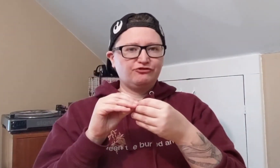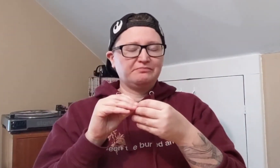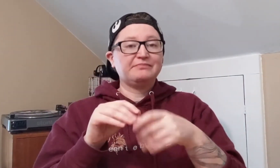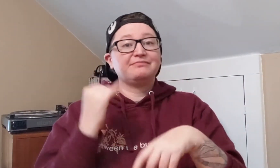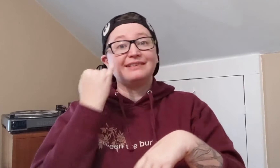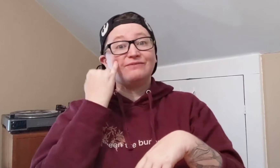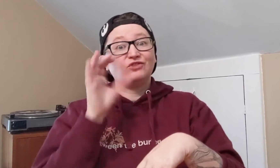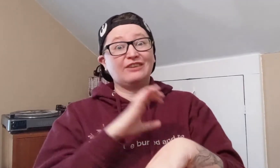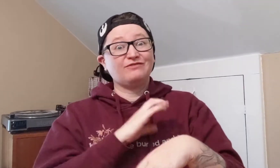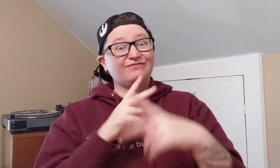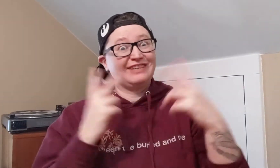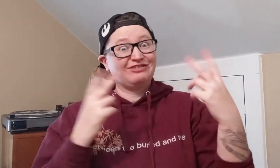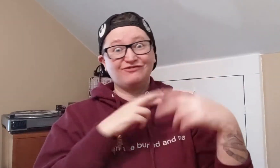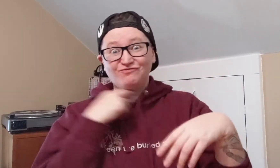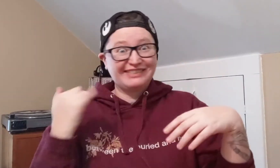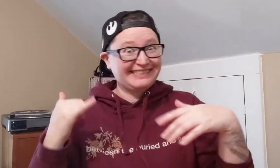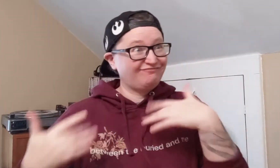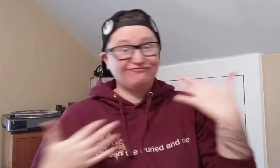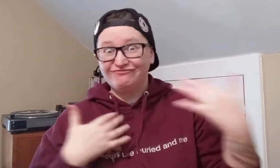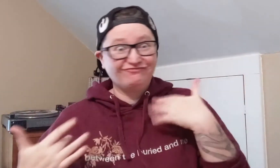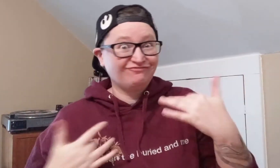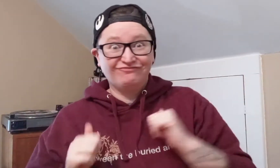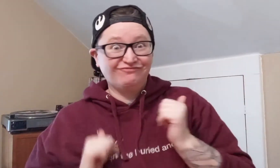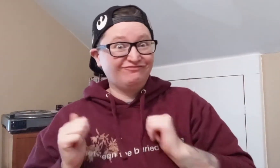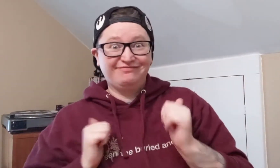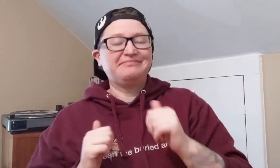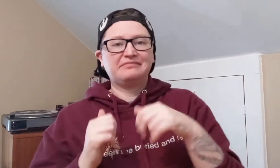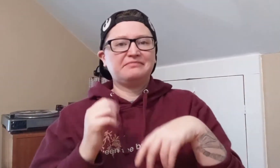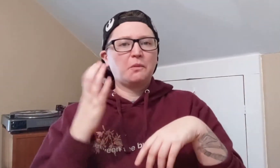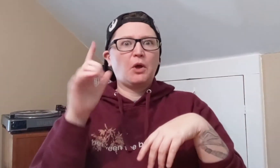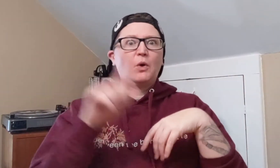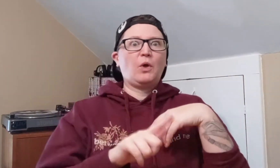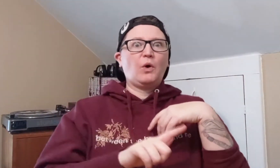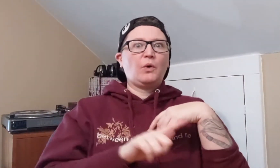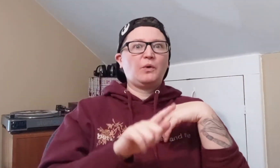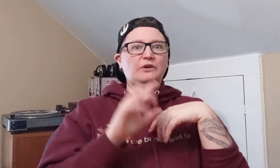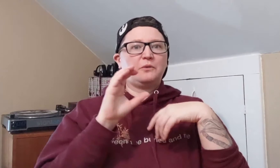core number if your character is very risky um assertive you know aggressive then you're